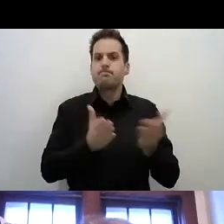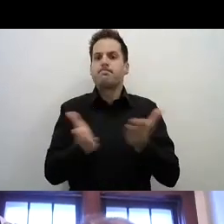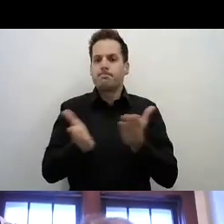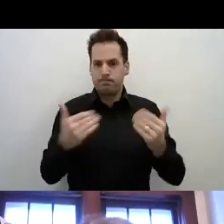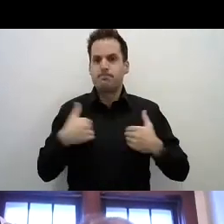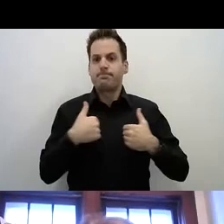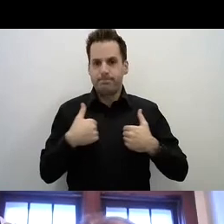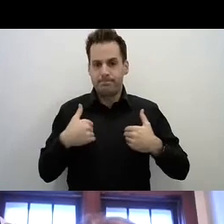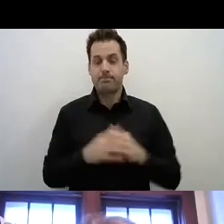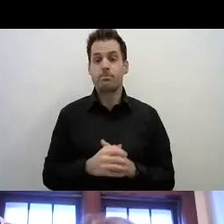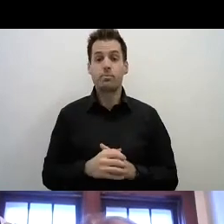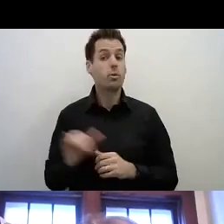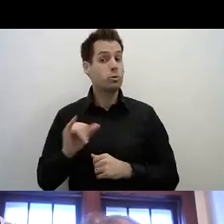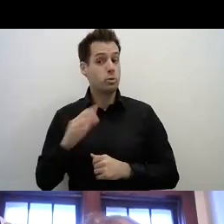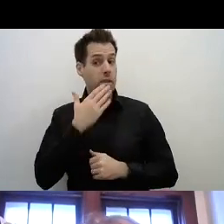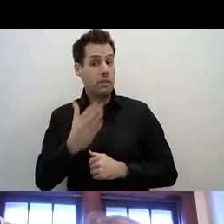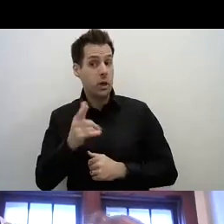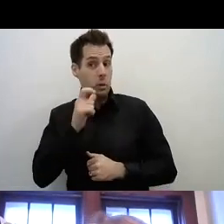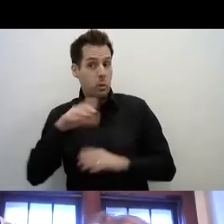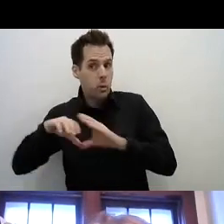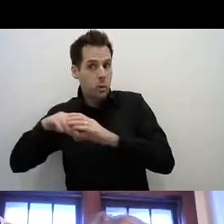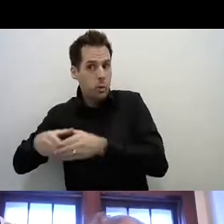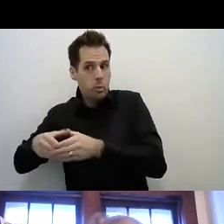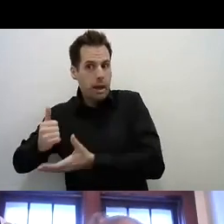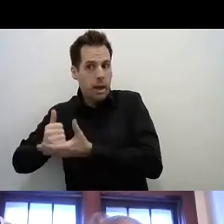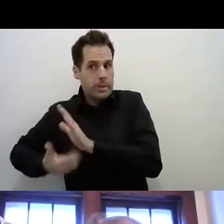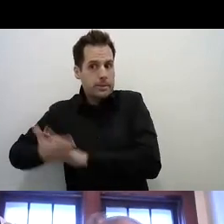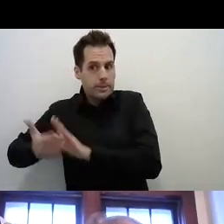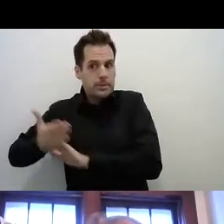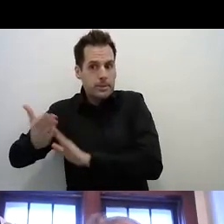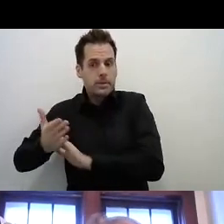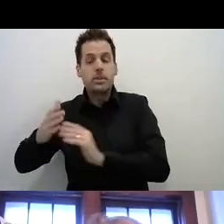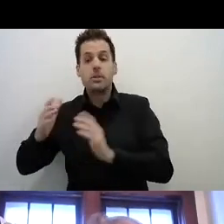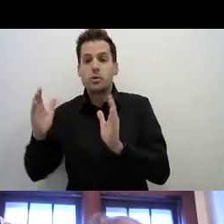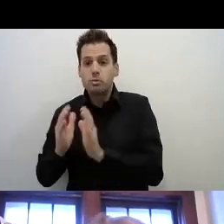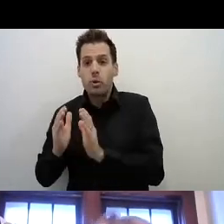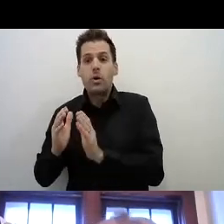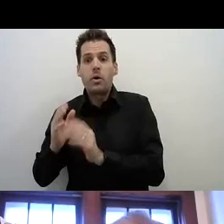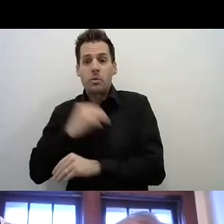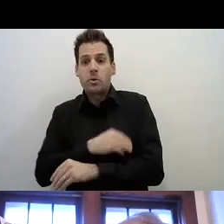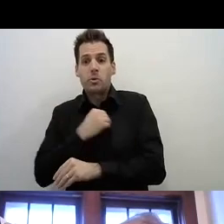scenes and that's our the small but mighty staff at the manitoba accessibility office and uh that